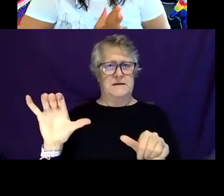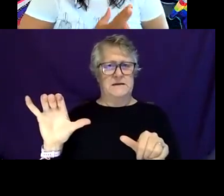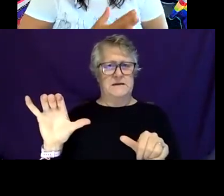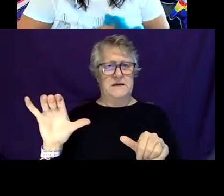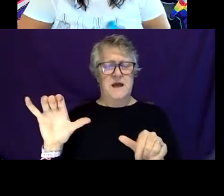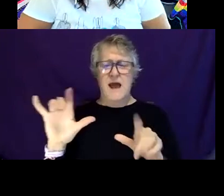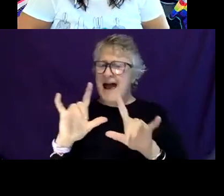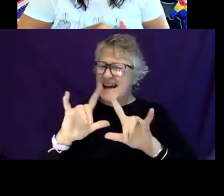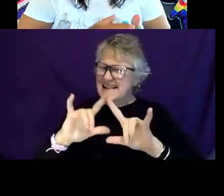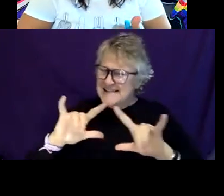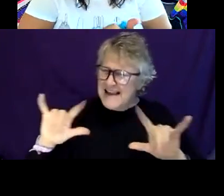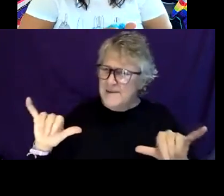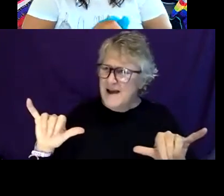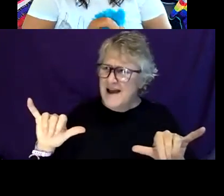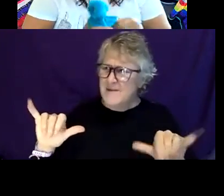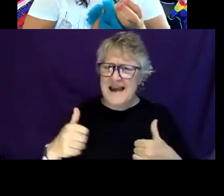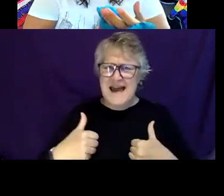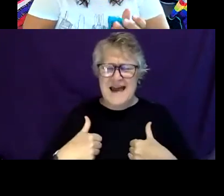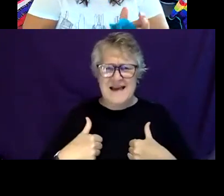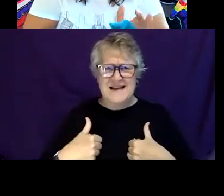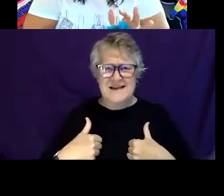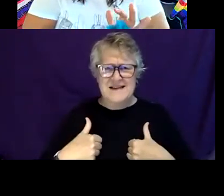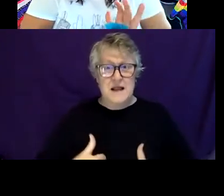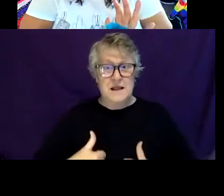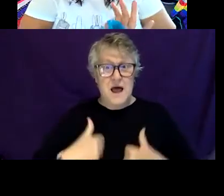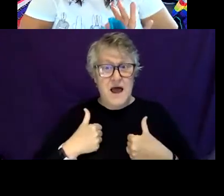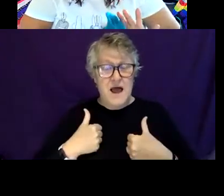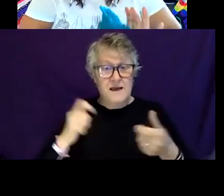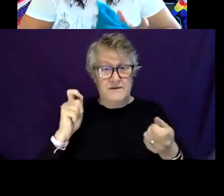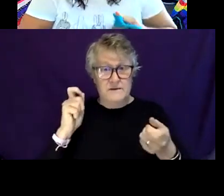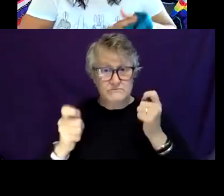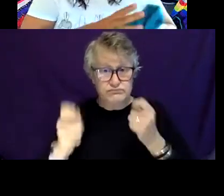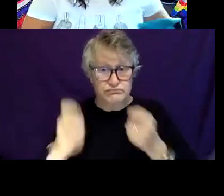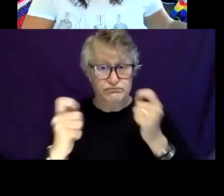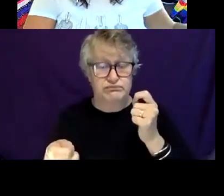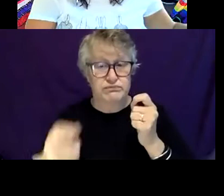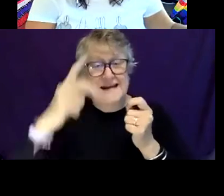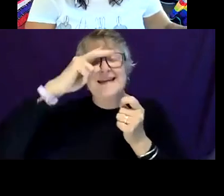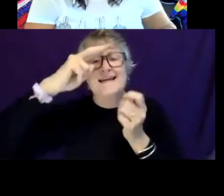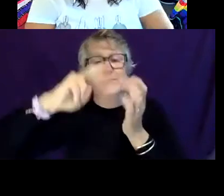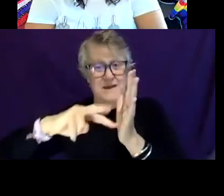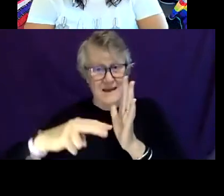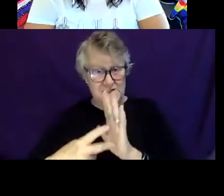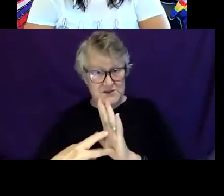thinking about the implications. Oh, I don't know if that makes sense?